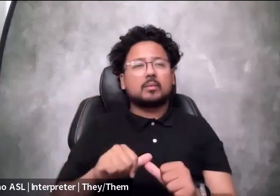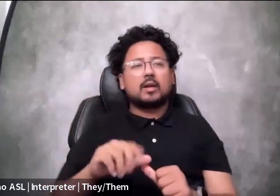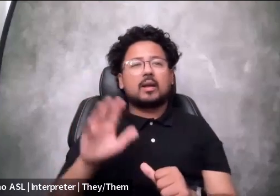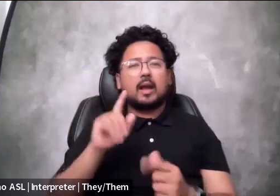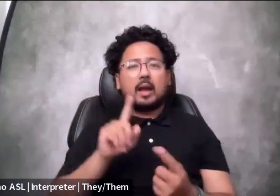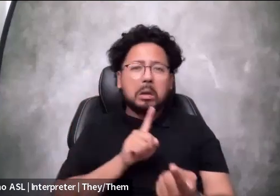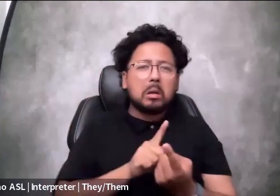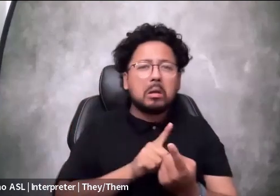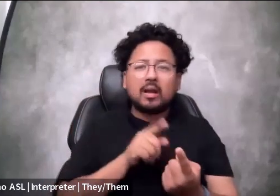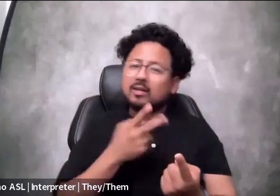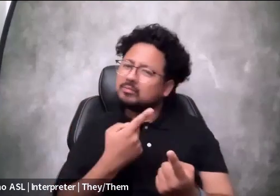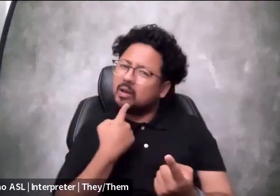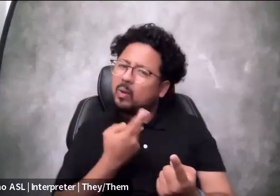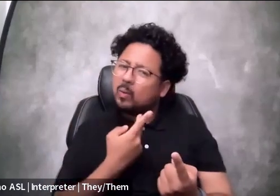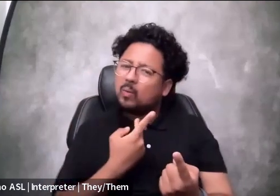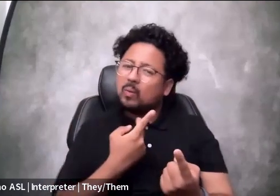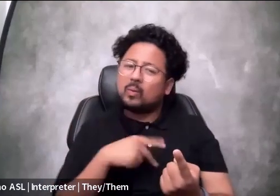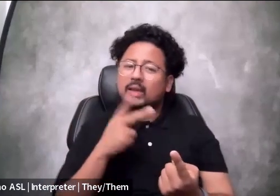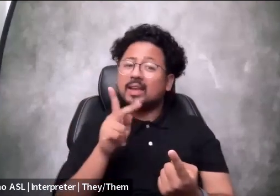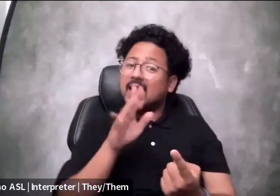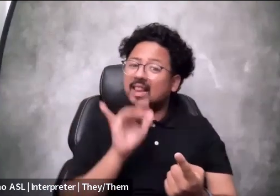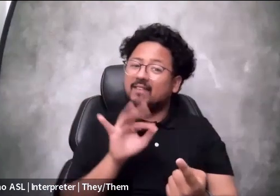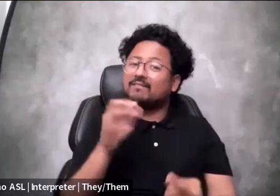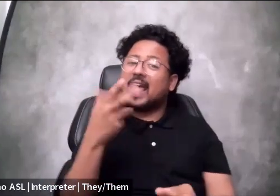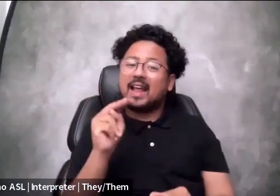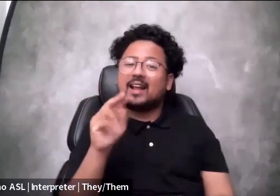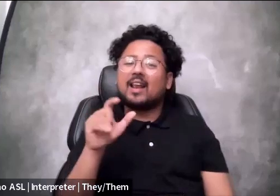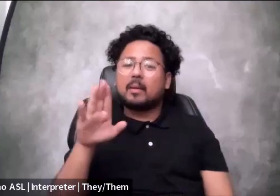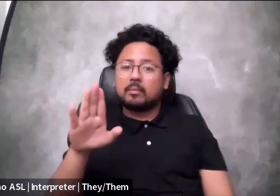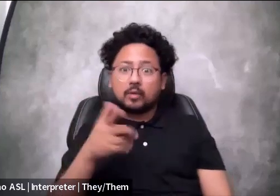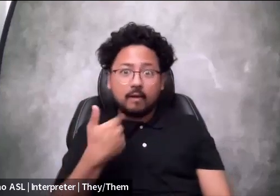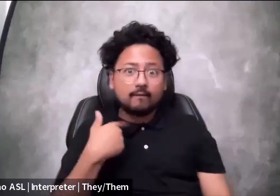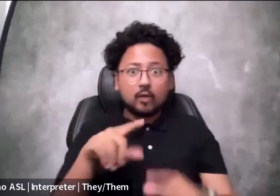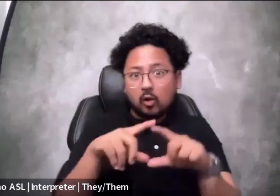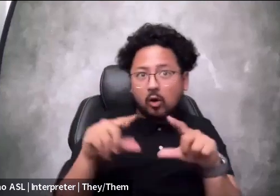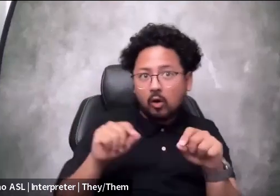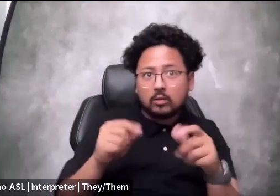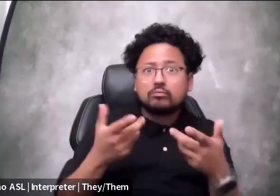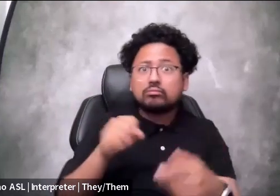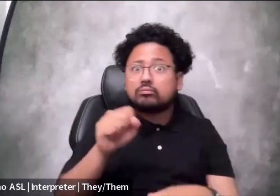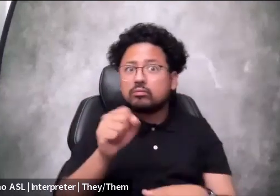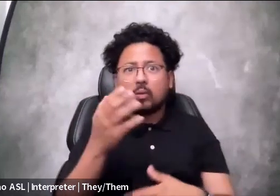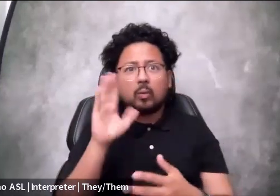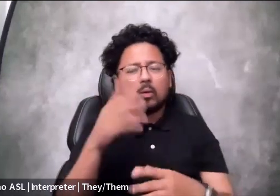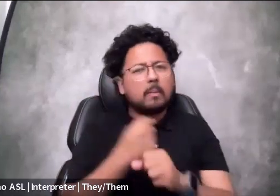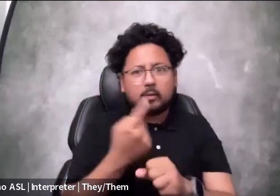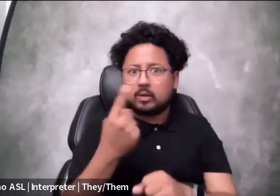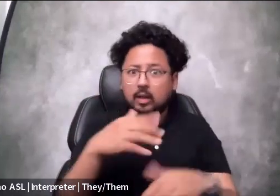we're going to be things of the Kelly Fan Club. And then I saw them again and they're like, do you have cards yet? They're like, yeah, but we'll make one. And I pulled their friends,